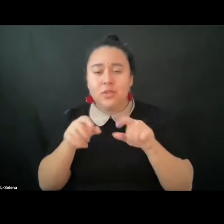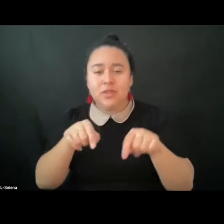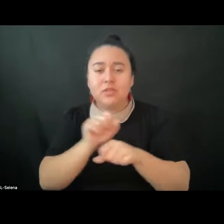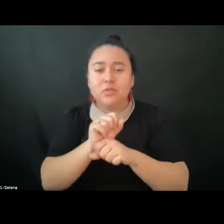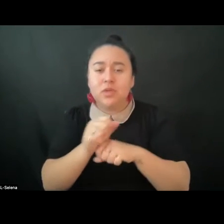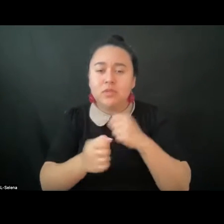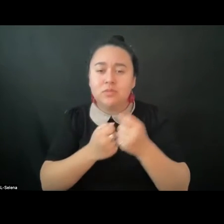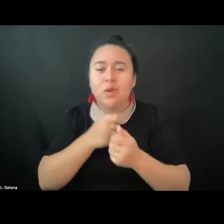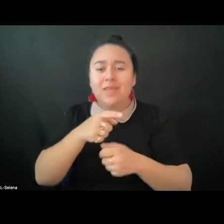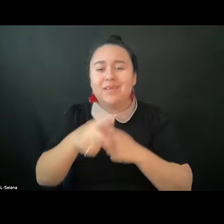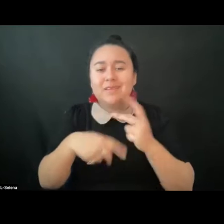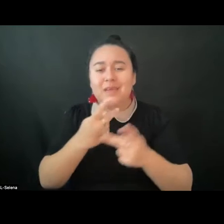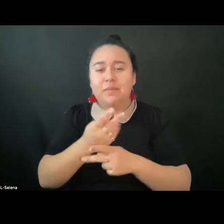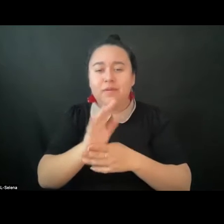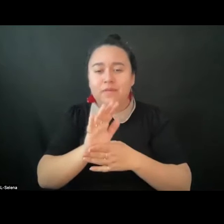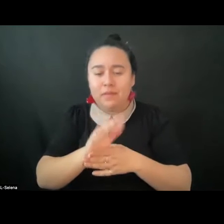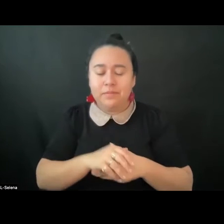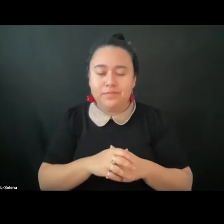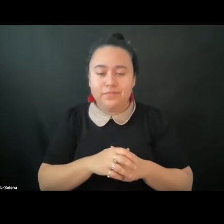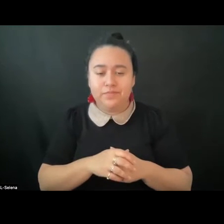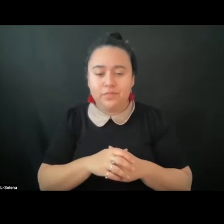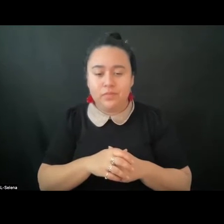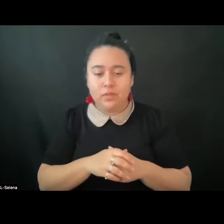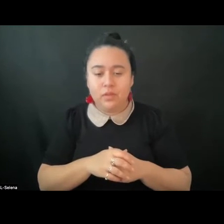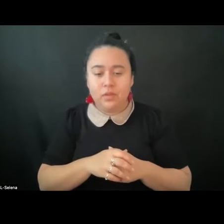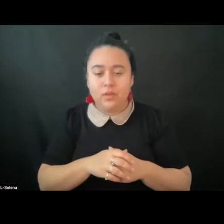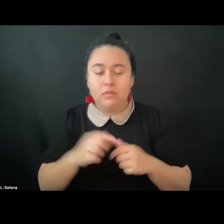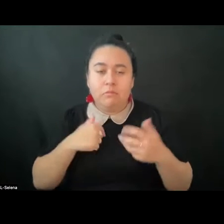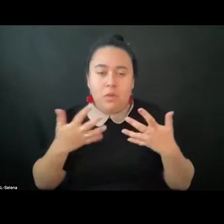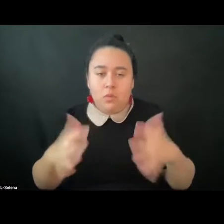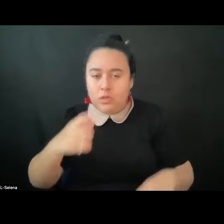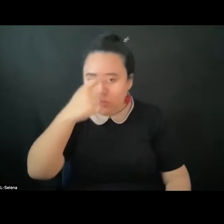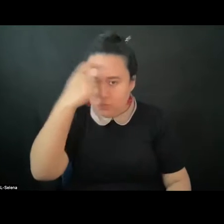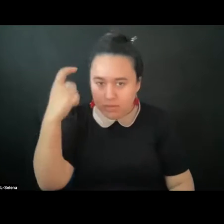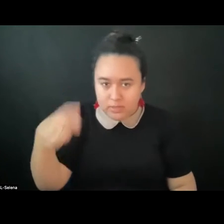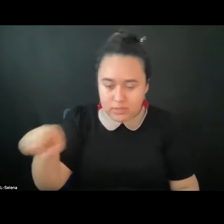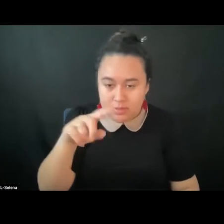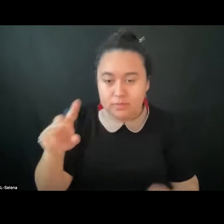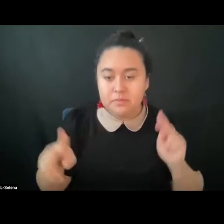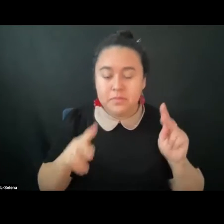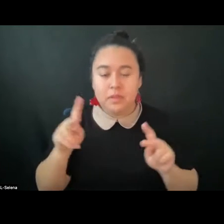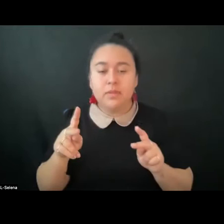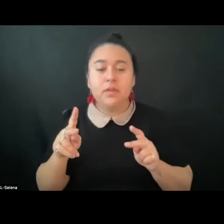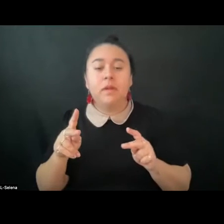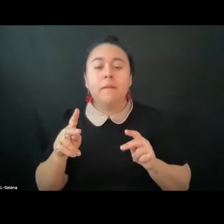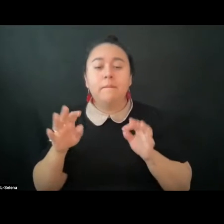I don't want to retraumatize everyone, but just to give you a sense of where the enterprise fund